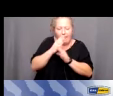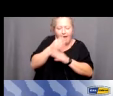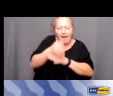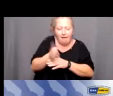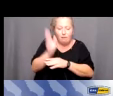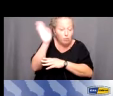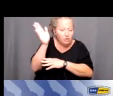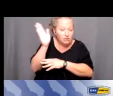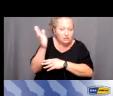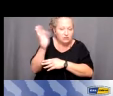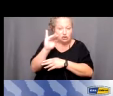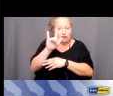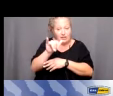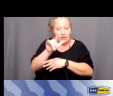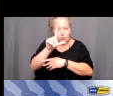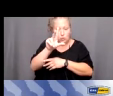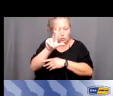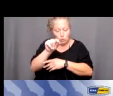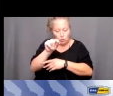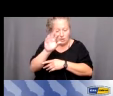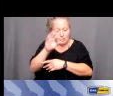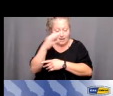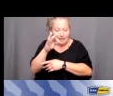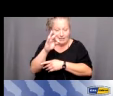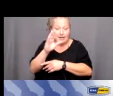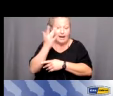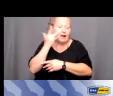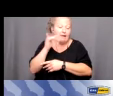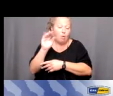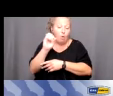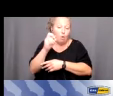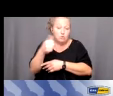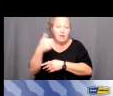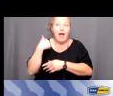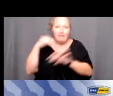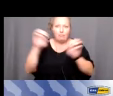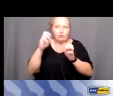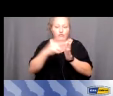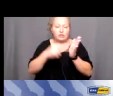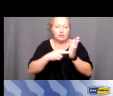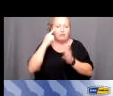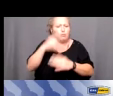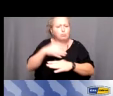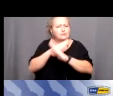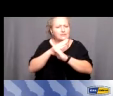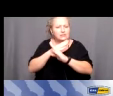presentation. In July of 2,019, CalOSHA had a new emergency regulation